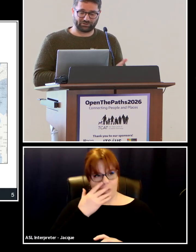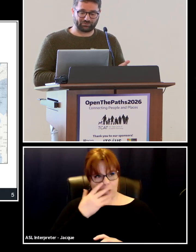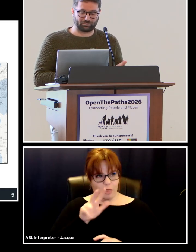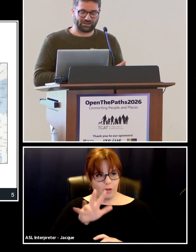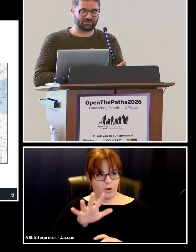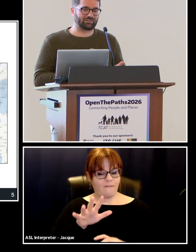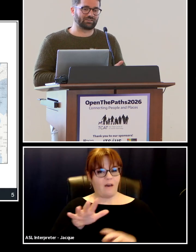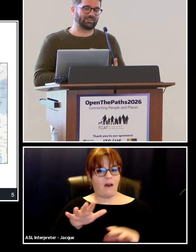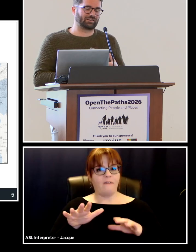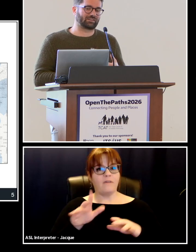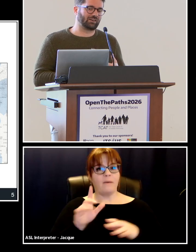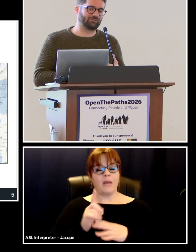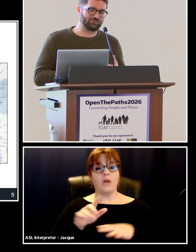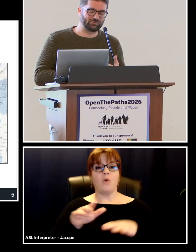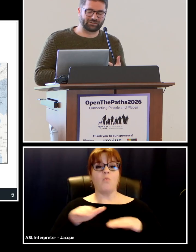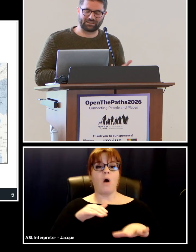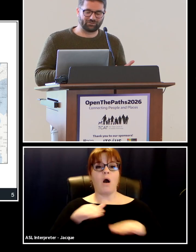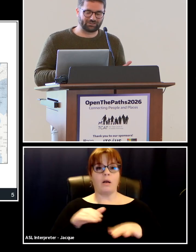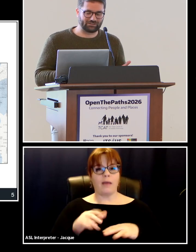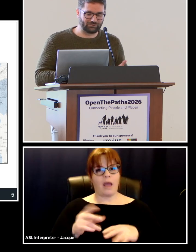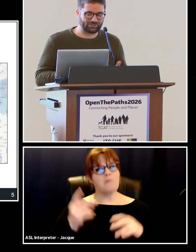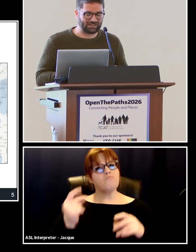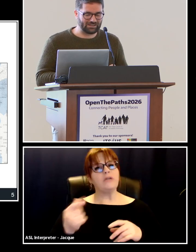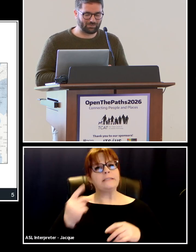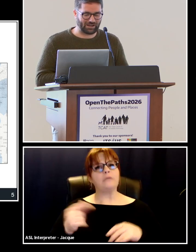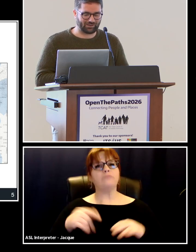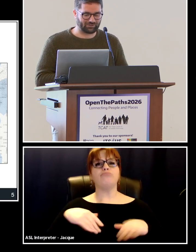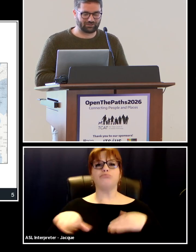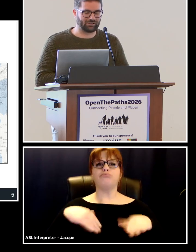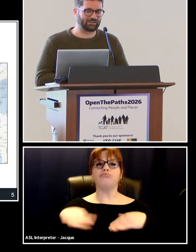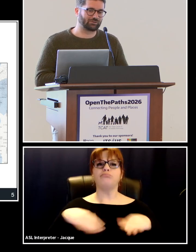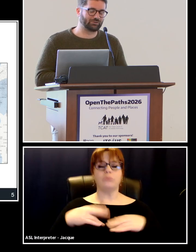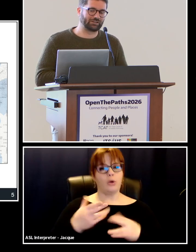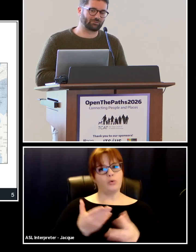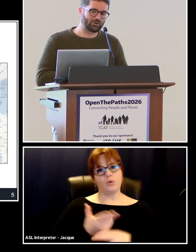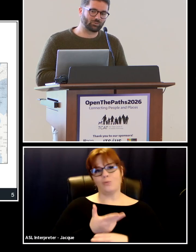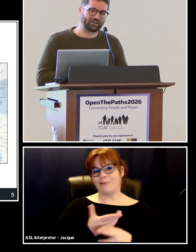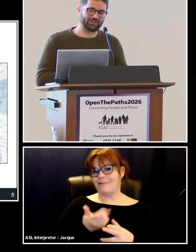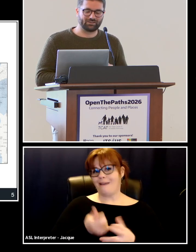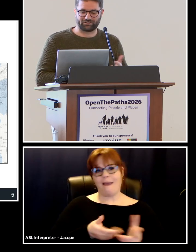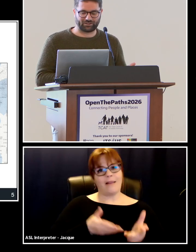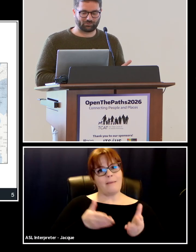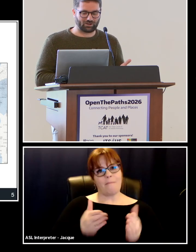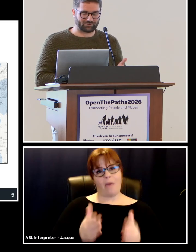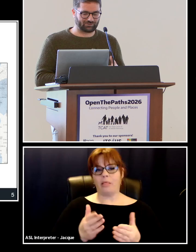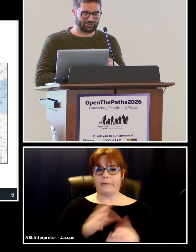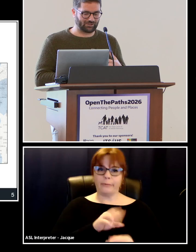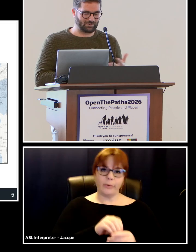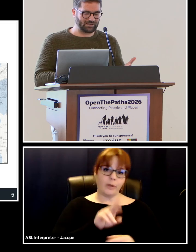brisk pace and that's kind of using in using any path uh including a roadway, sidewalks um